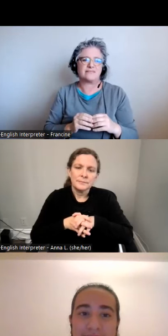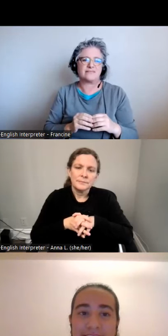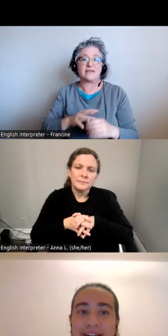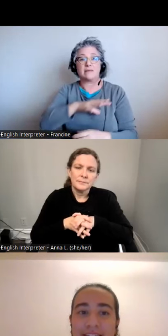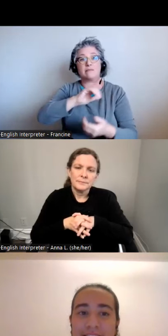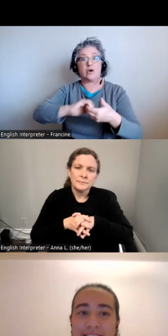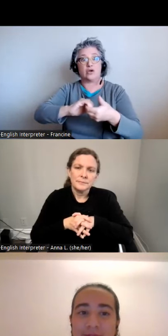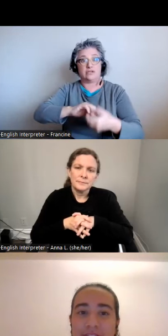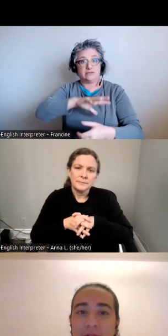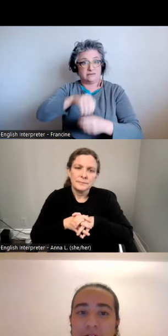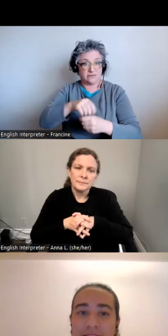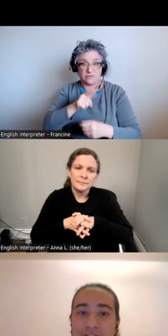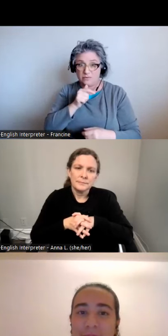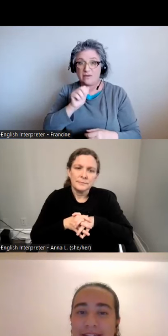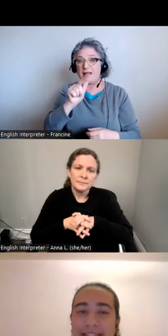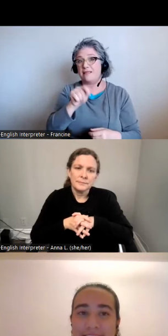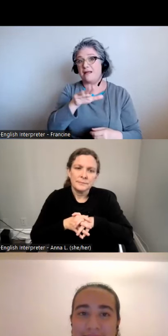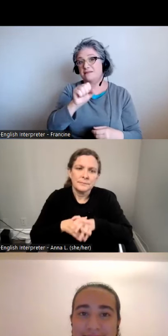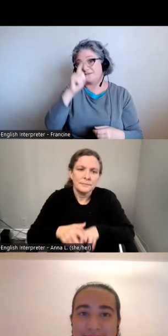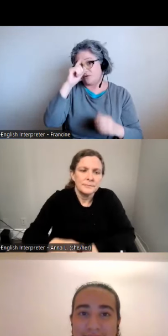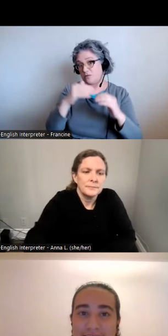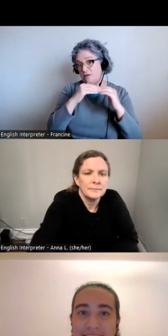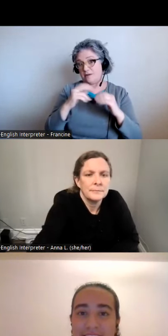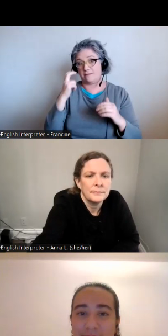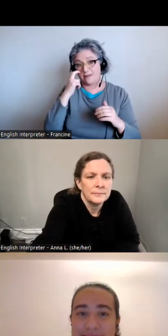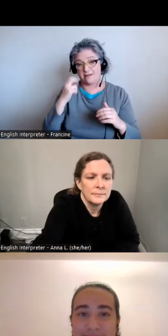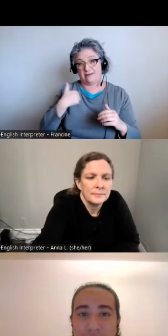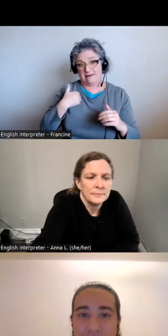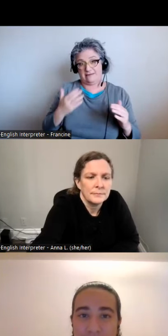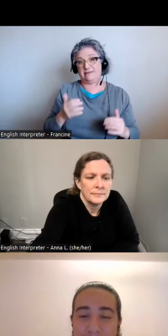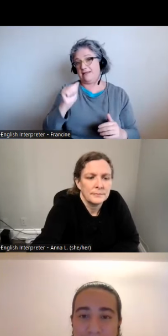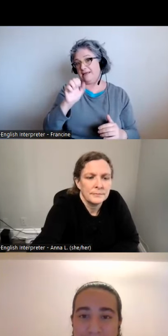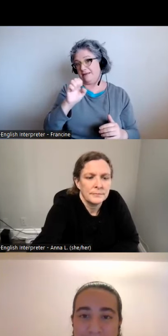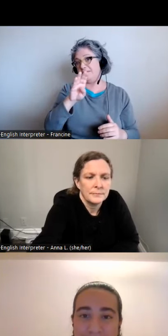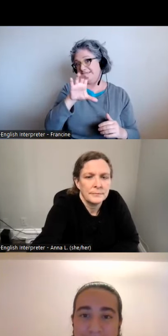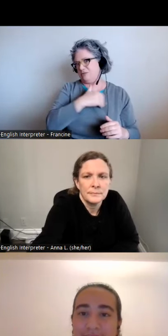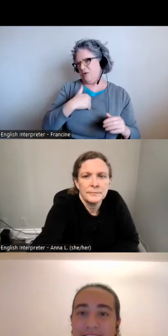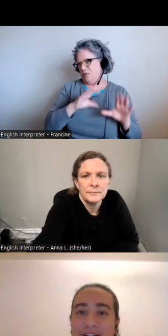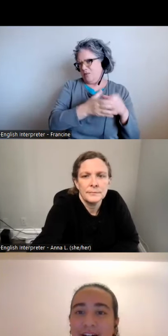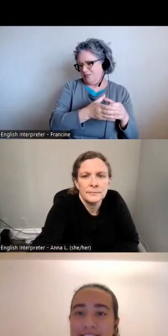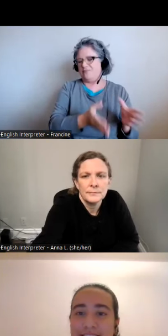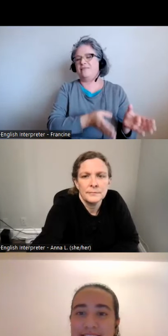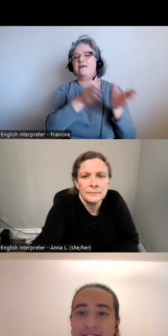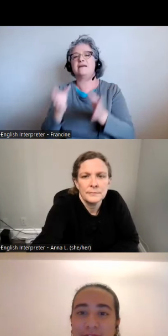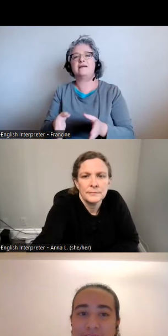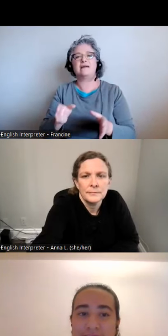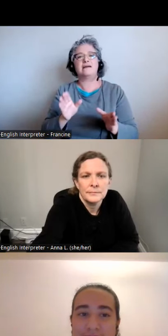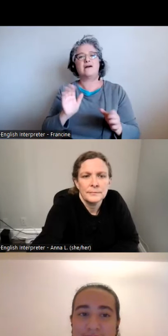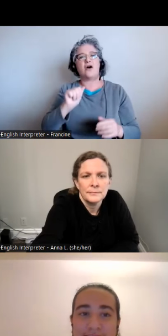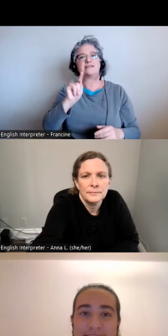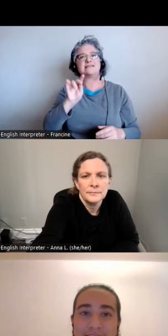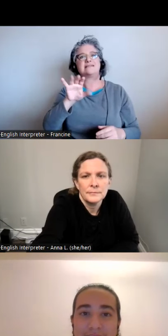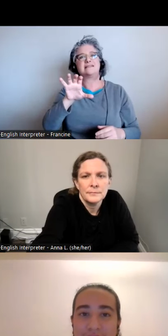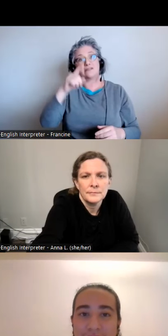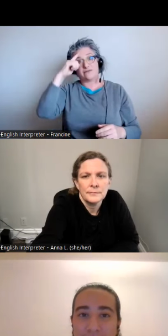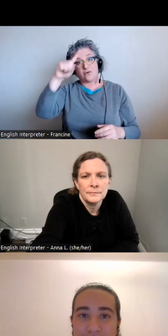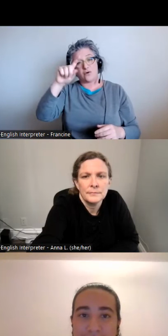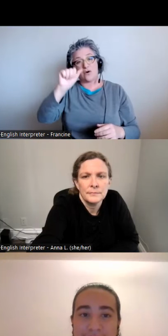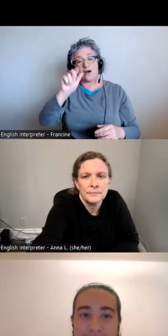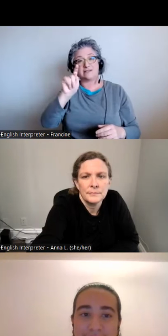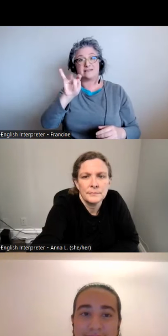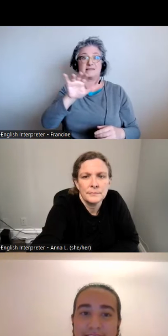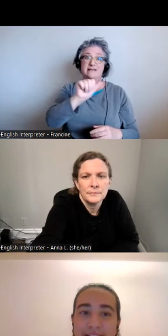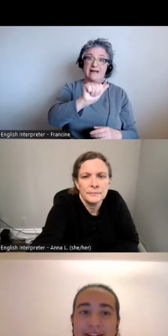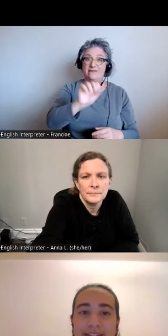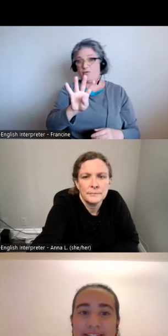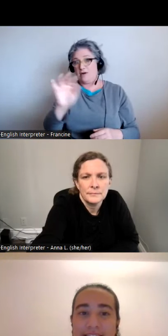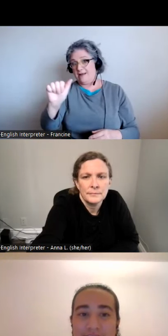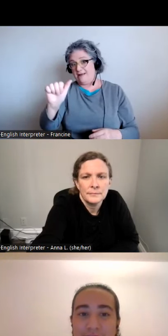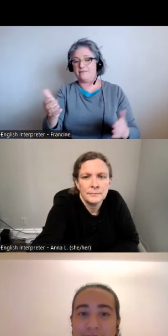to Address Barriers, Project Carton Partners, are Grassroots, Disability, Organizations, who have enrolled and Deployed Community-specific Ambassadors, Provide a Disability Community Specific Outreach and Webinars, Engaged, in Supporting This Town Hall our External